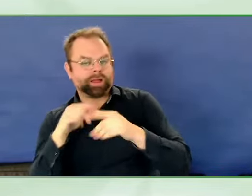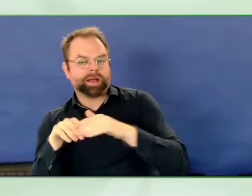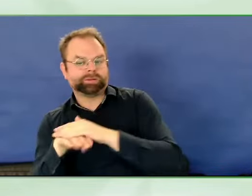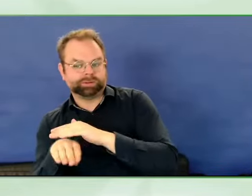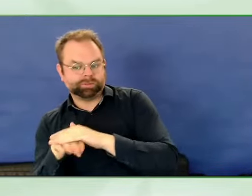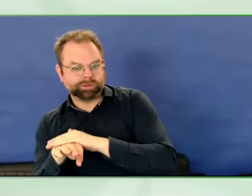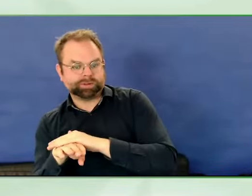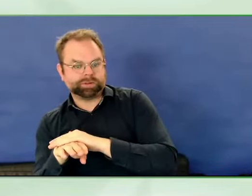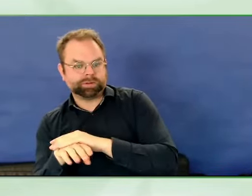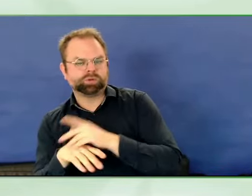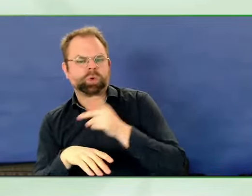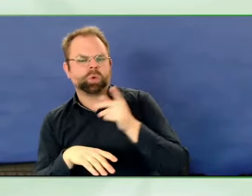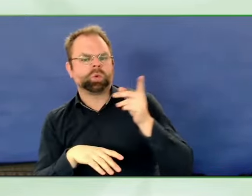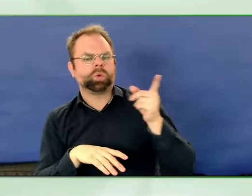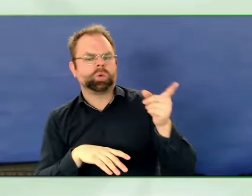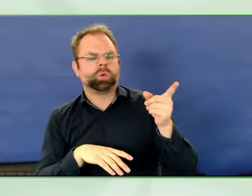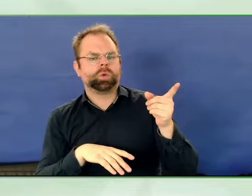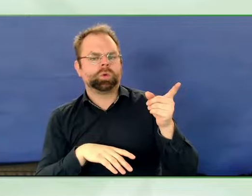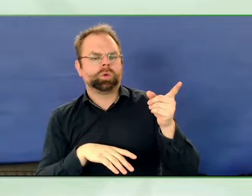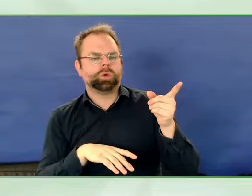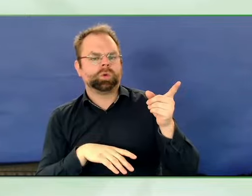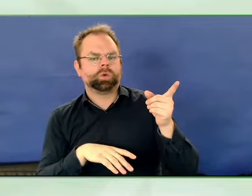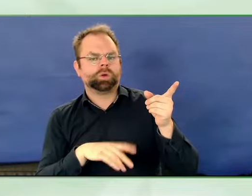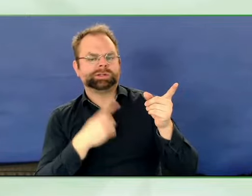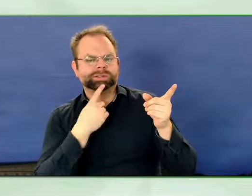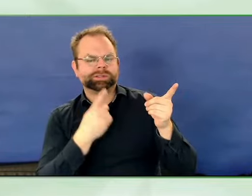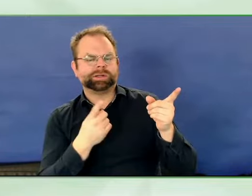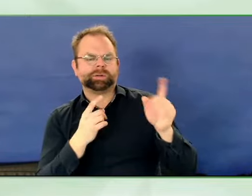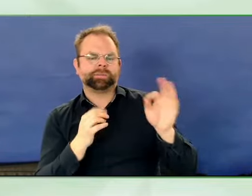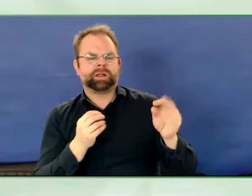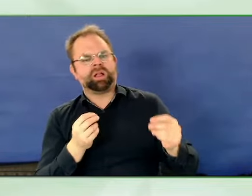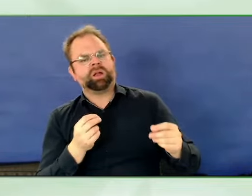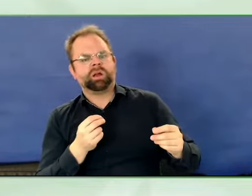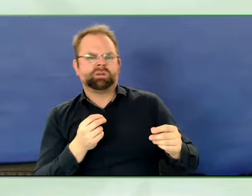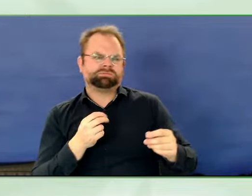circular and accessible. And so this was the irritation.